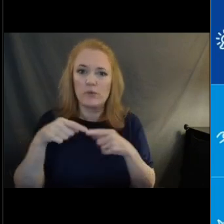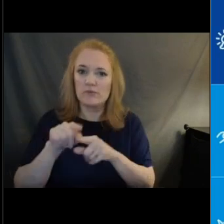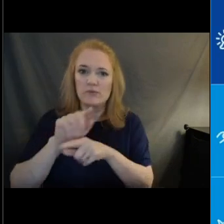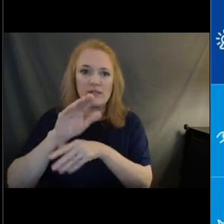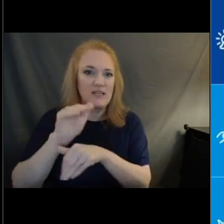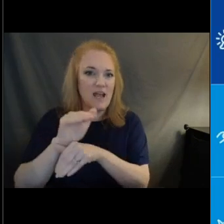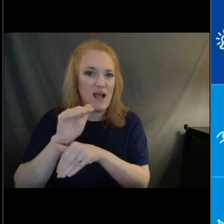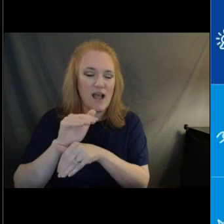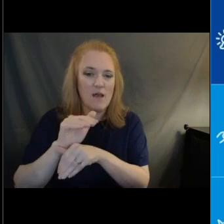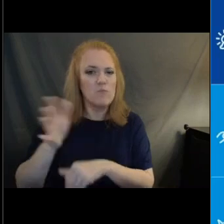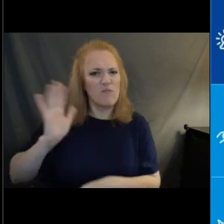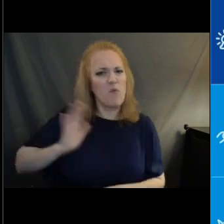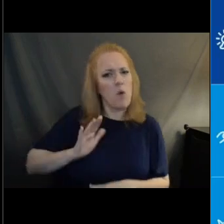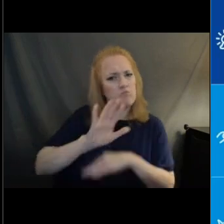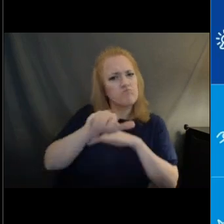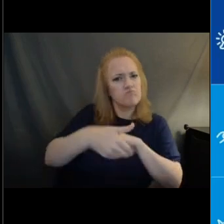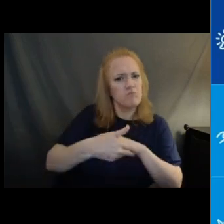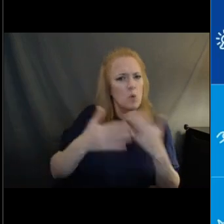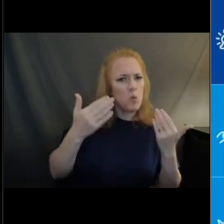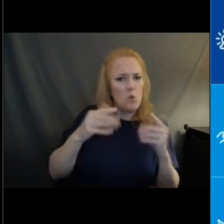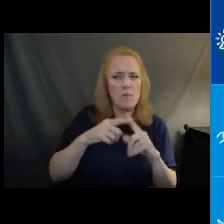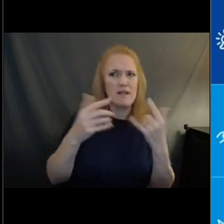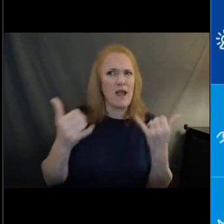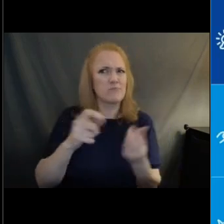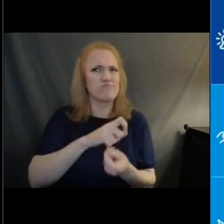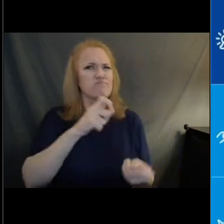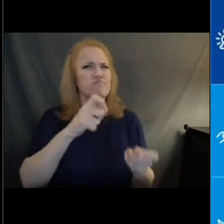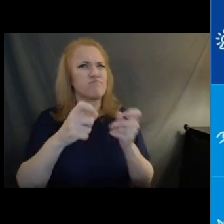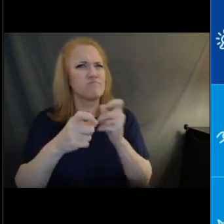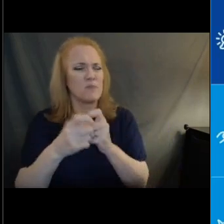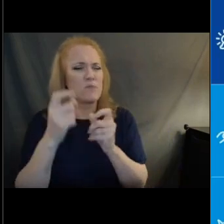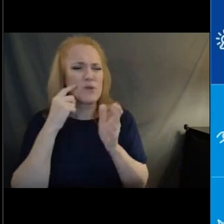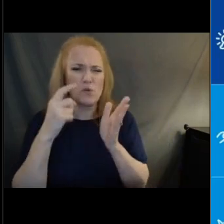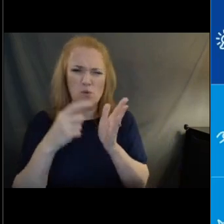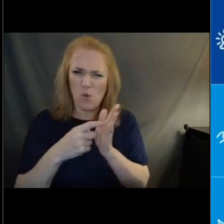as much as they used to and so it's not uncommon at all to see the minimum temperature anomalies